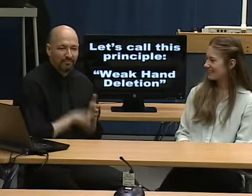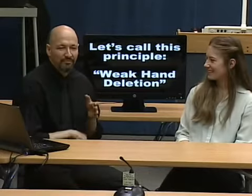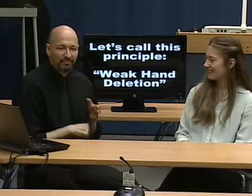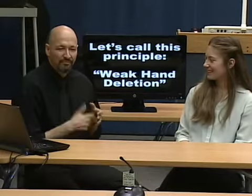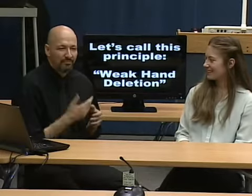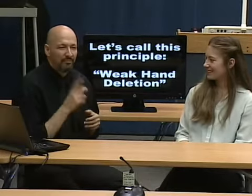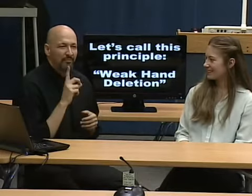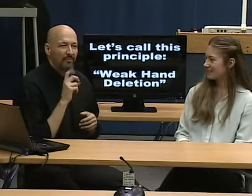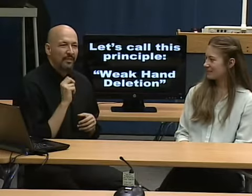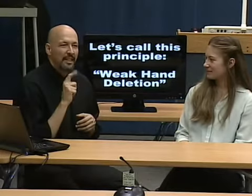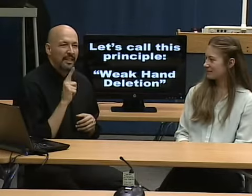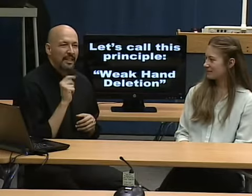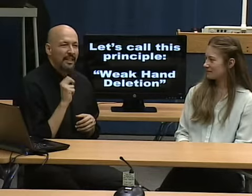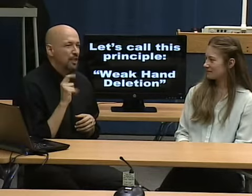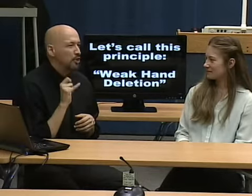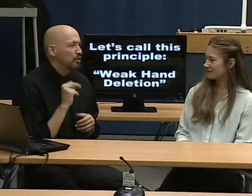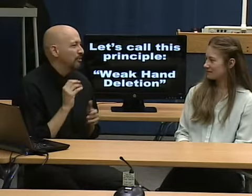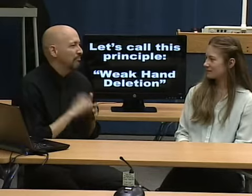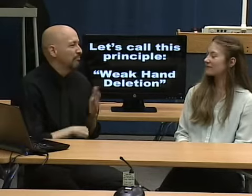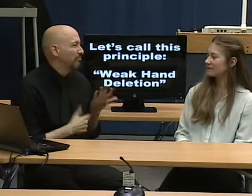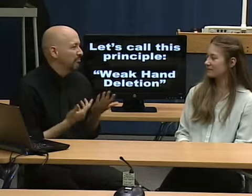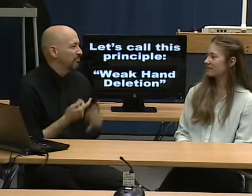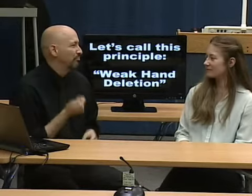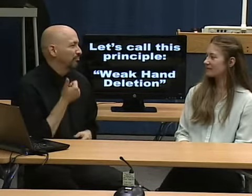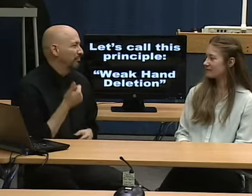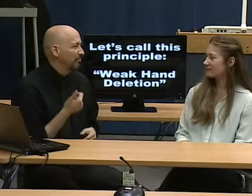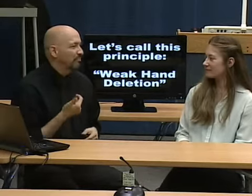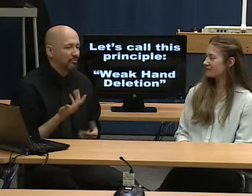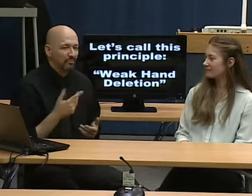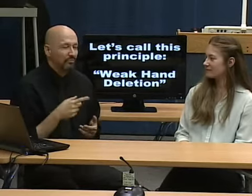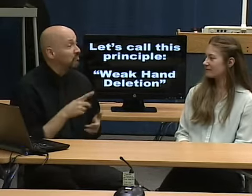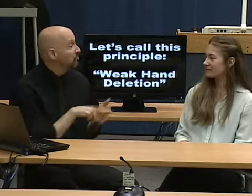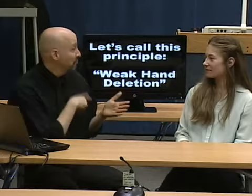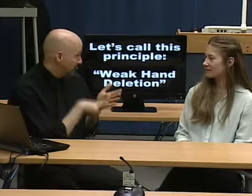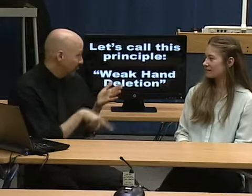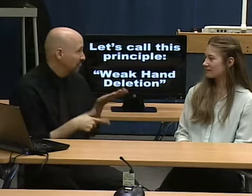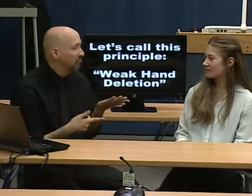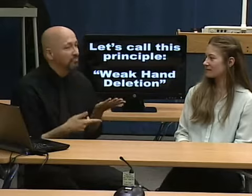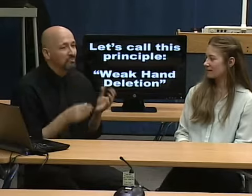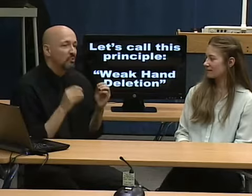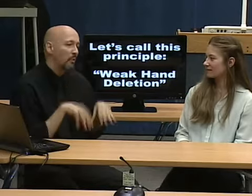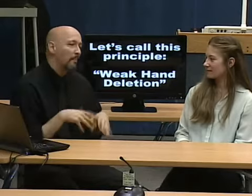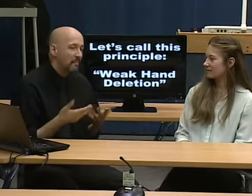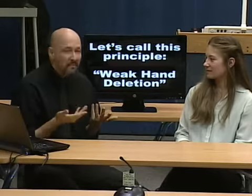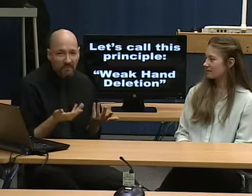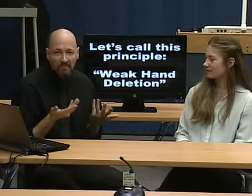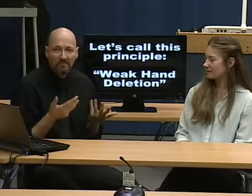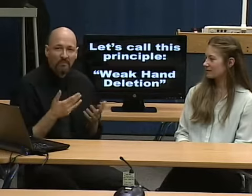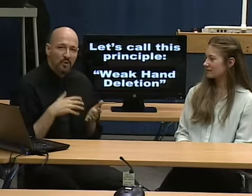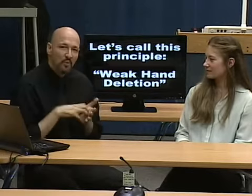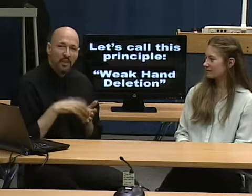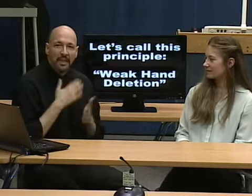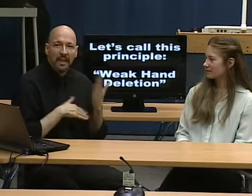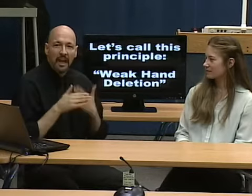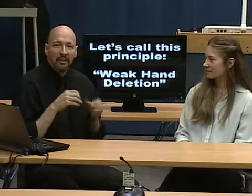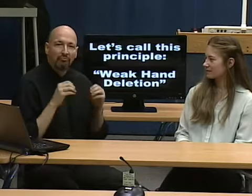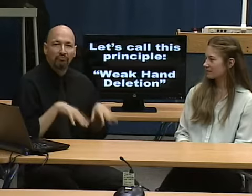Take away. D-E-L-E-T-I-O-N. Cancellation. Dropping. Weak hand dropping.